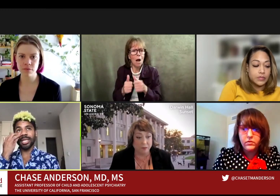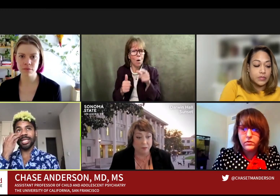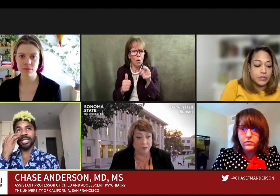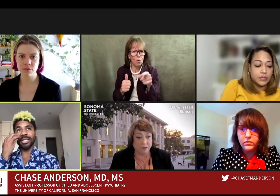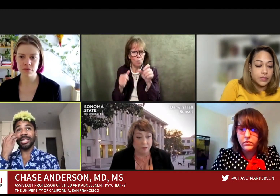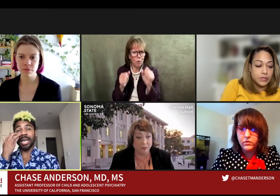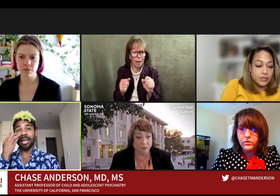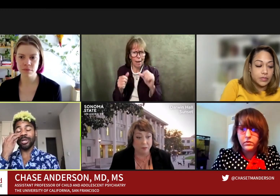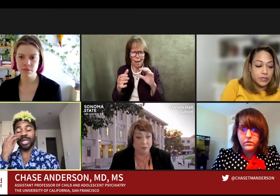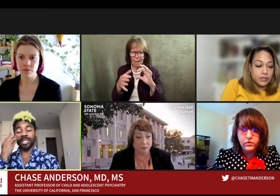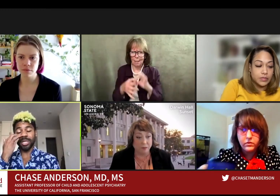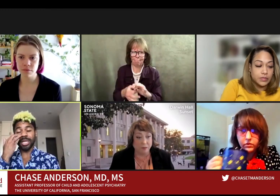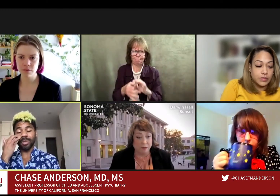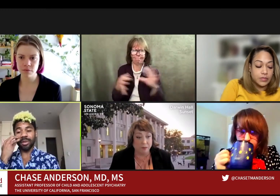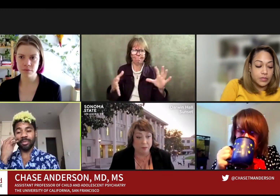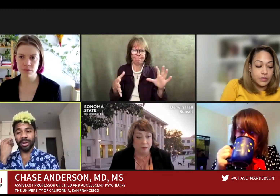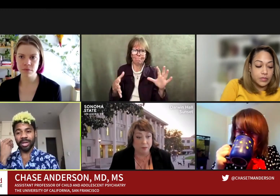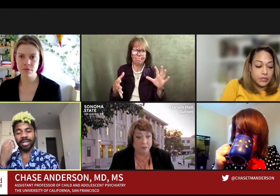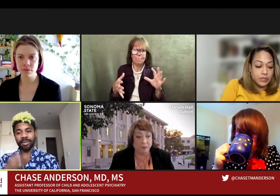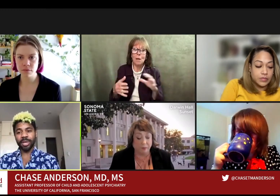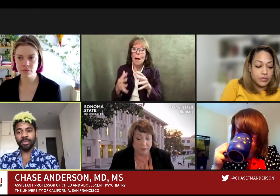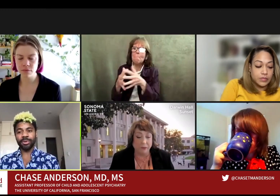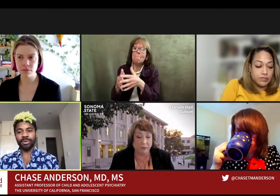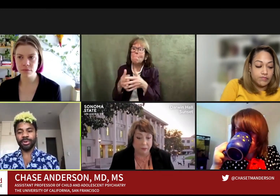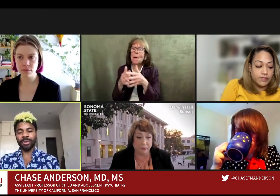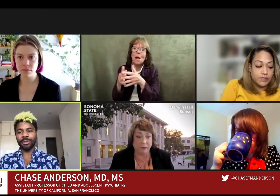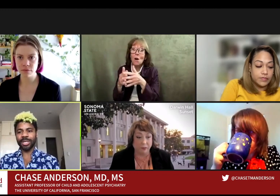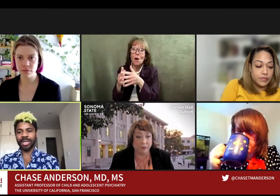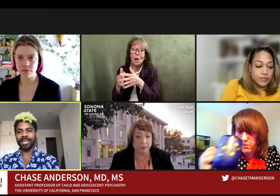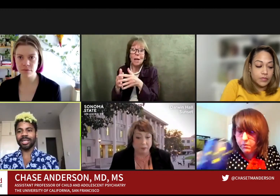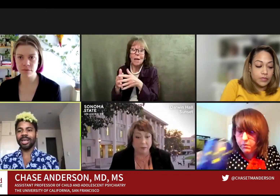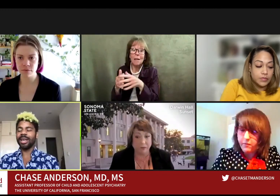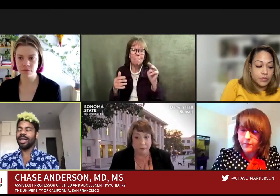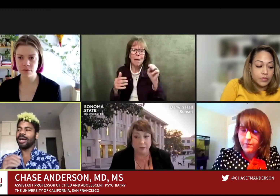that's been done by America to people who are minoritized.